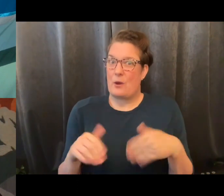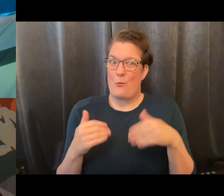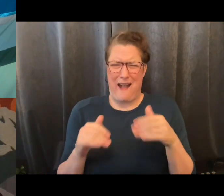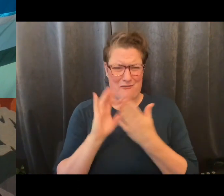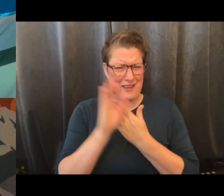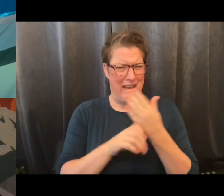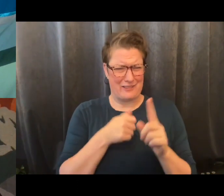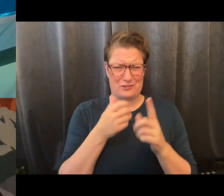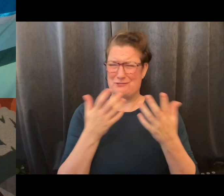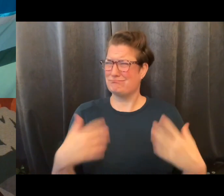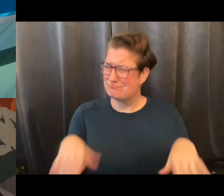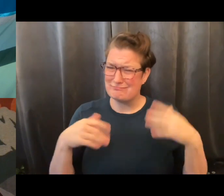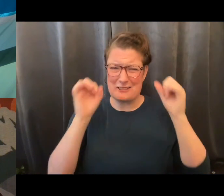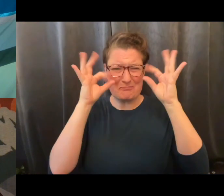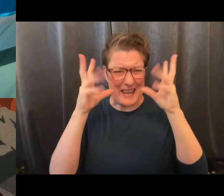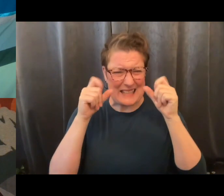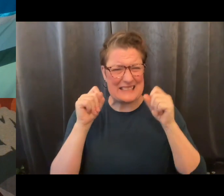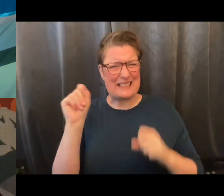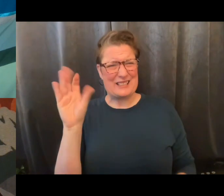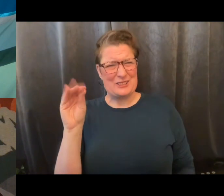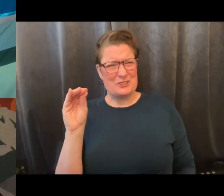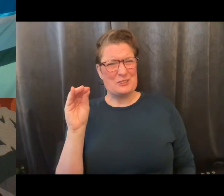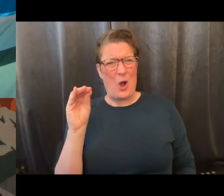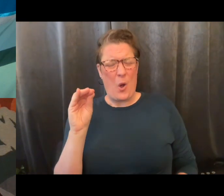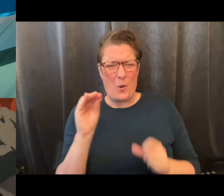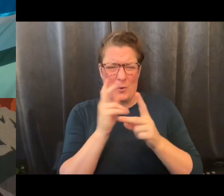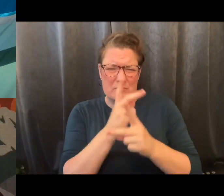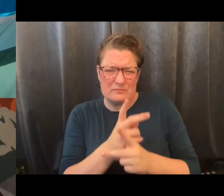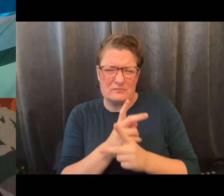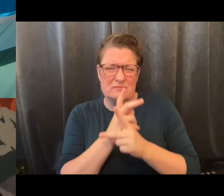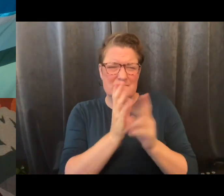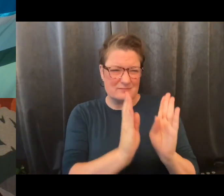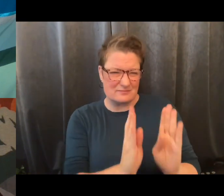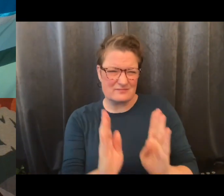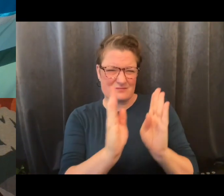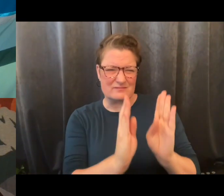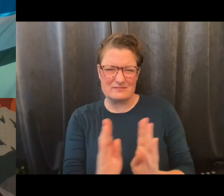Like, it's just so intricately organized, like just how these things